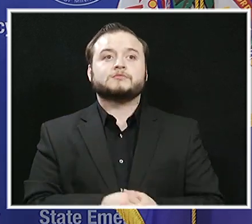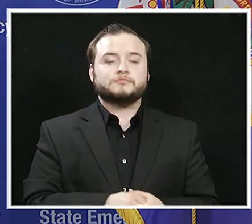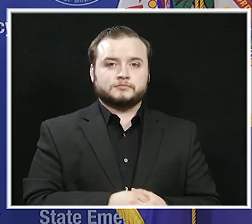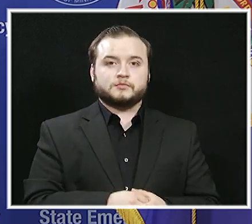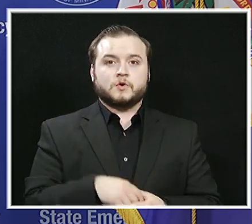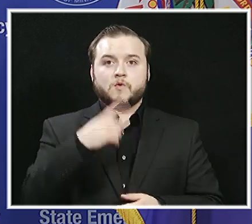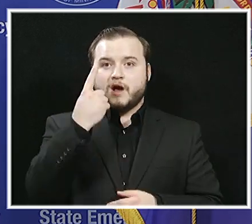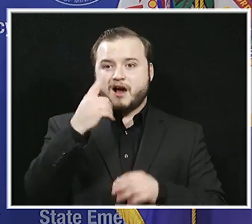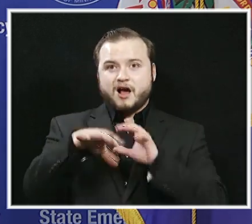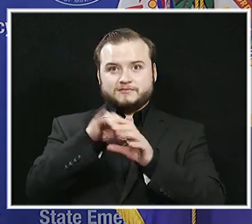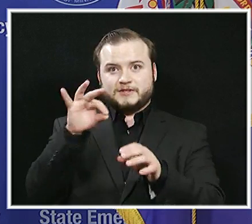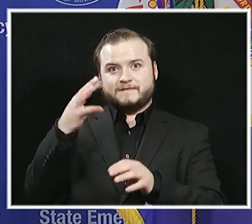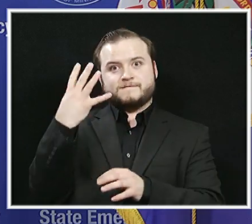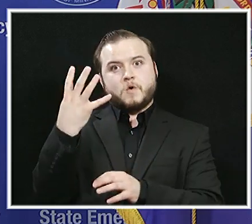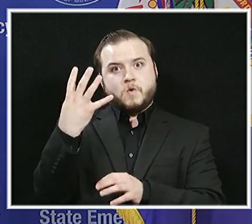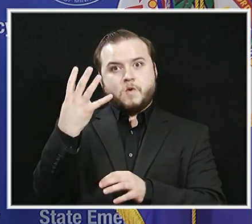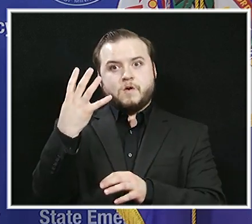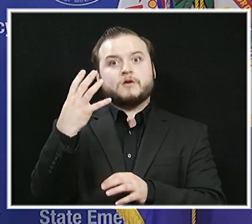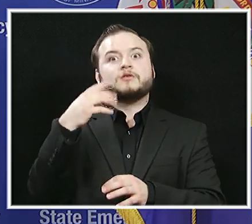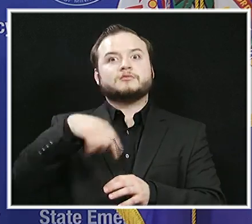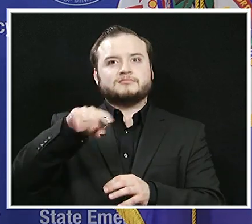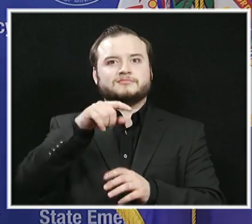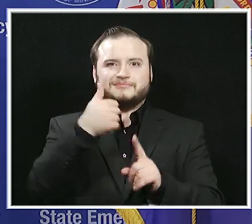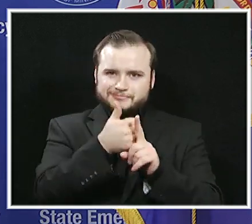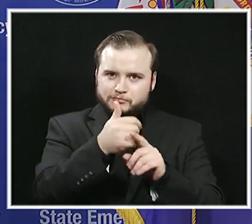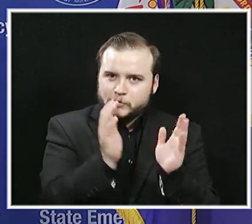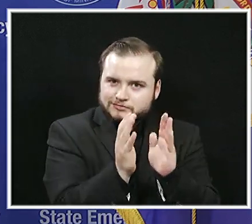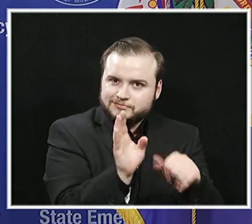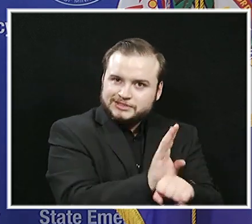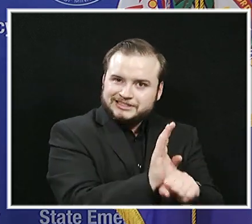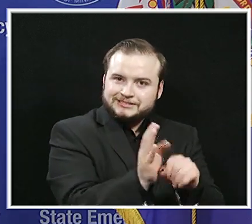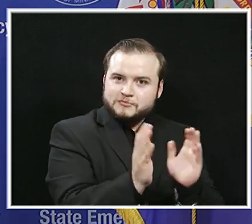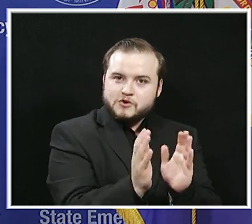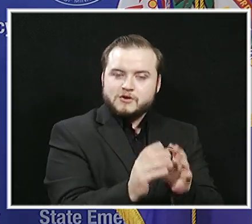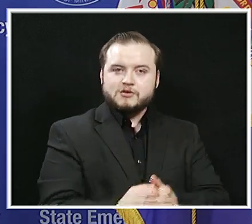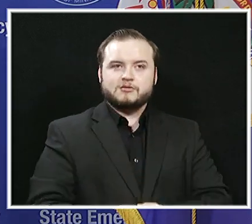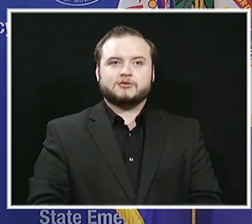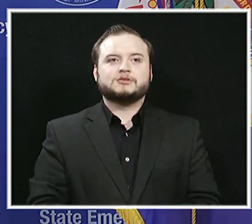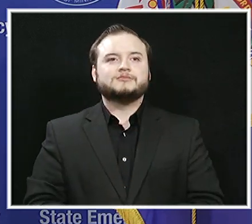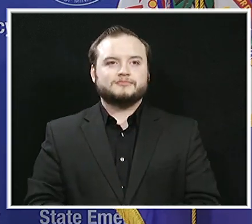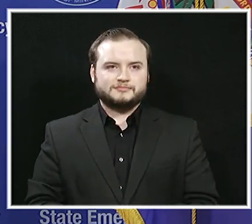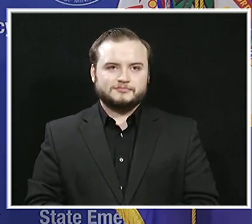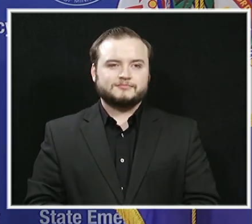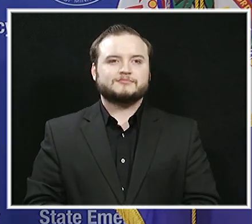and really one community at a time. Research is -- we're so proud of those retailers on the